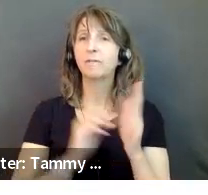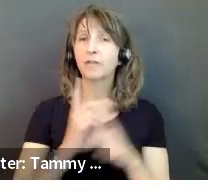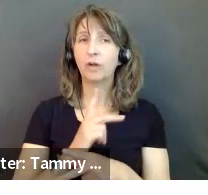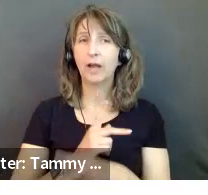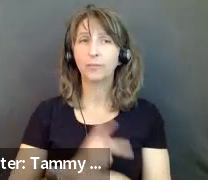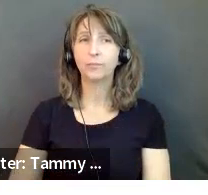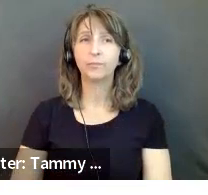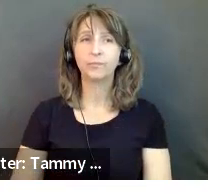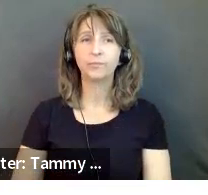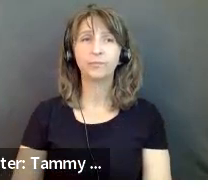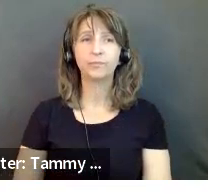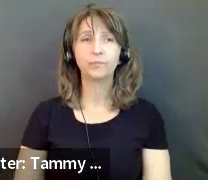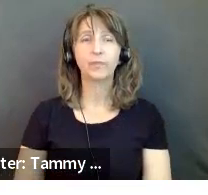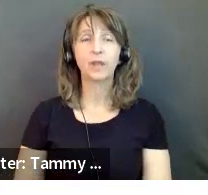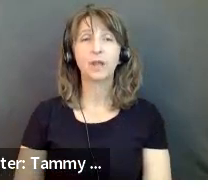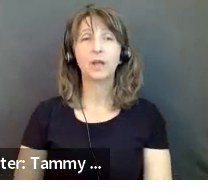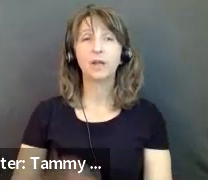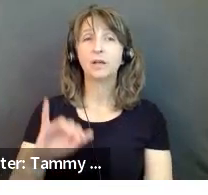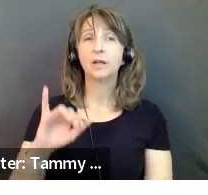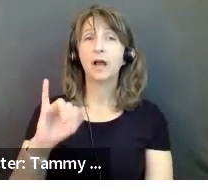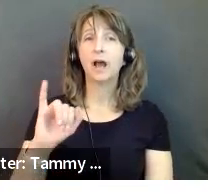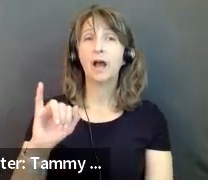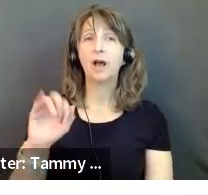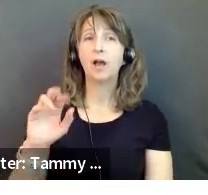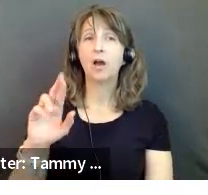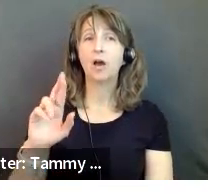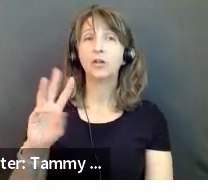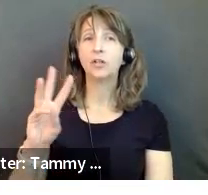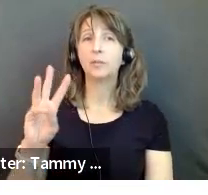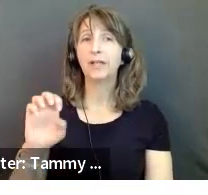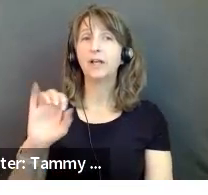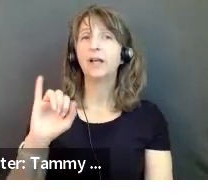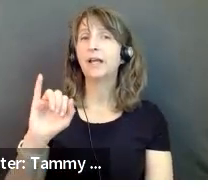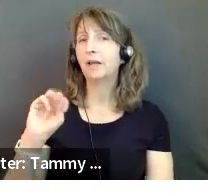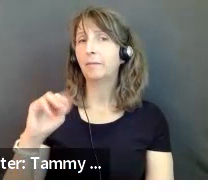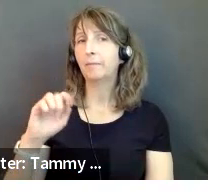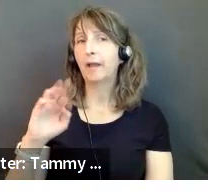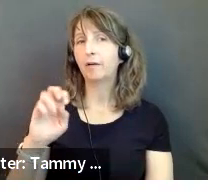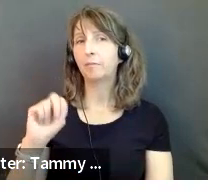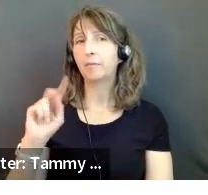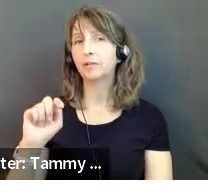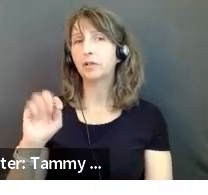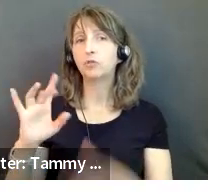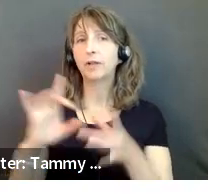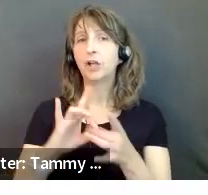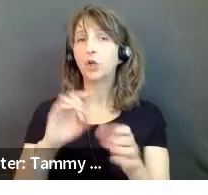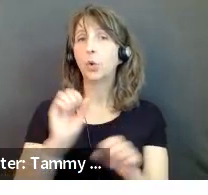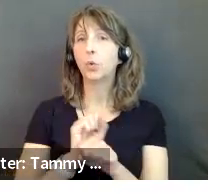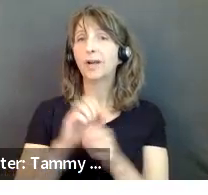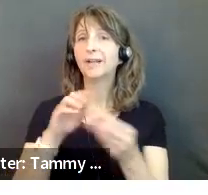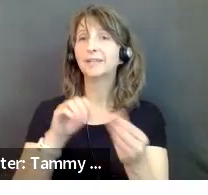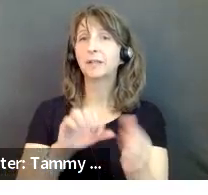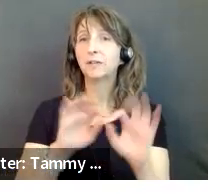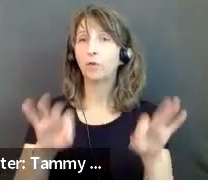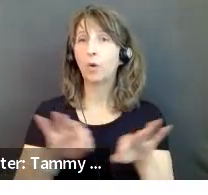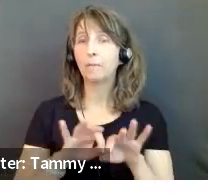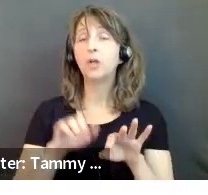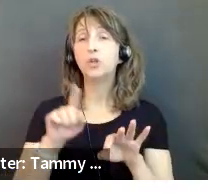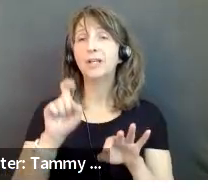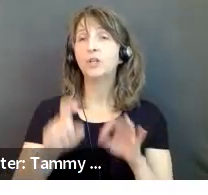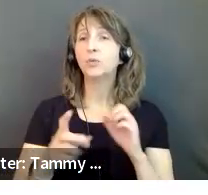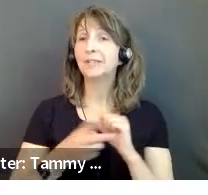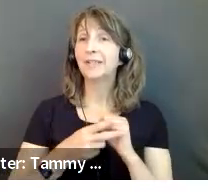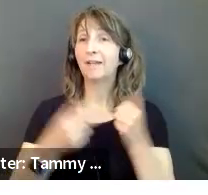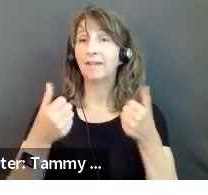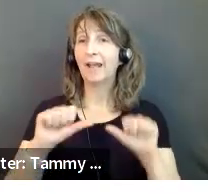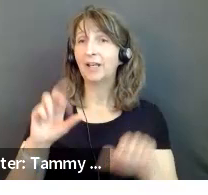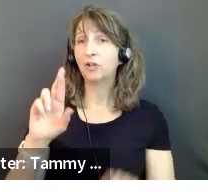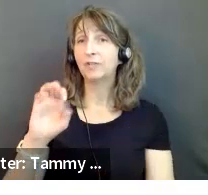An impairment related work expense, request form. So it's very important to document those and save receipts.